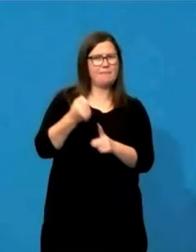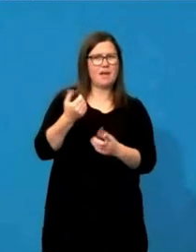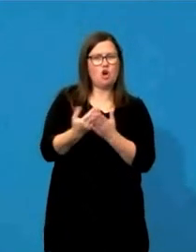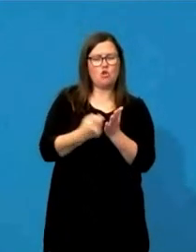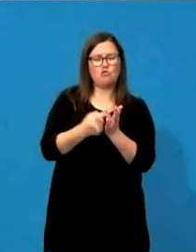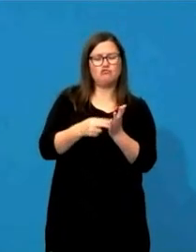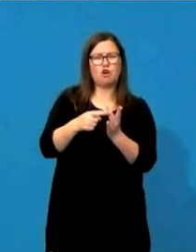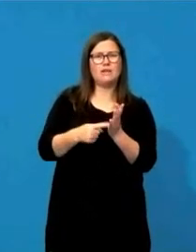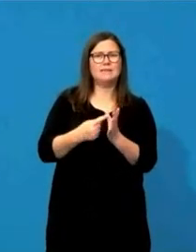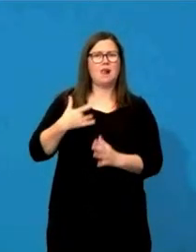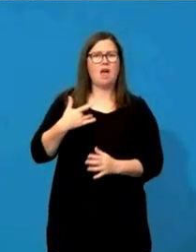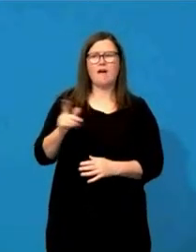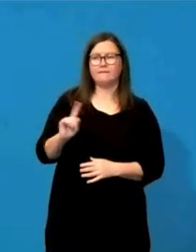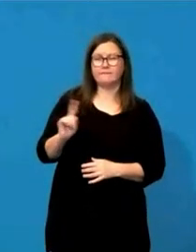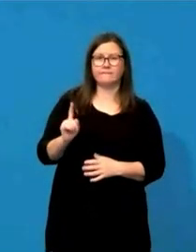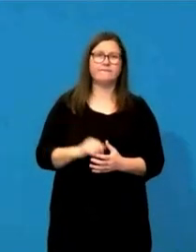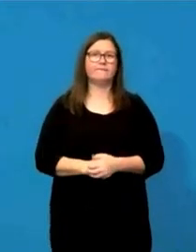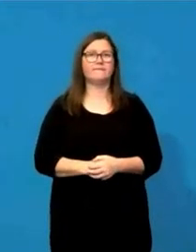Ronita hasn't been on holiday for quite a while now.